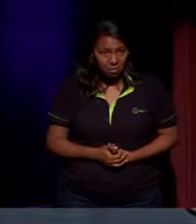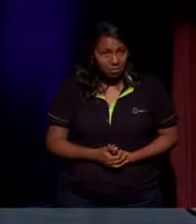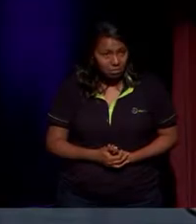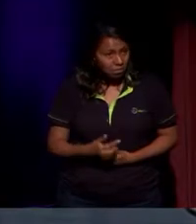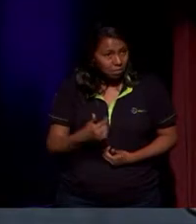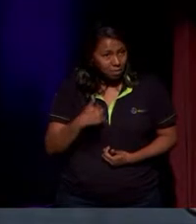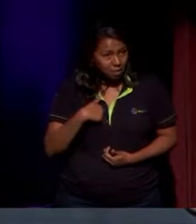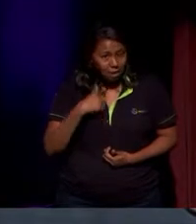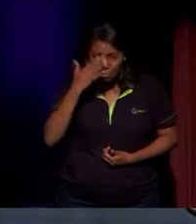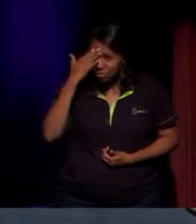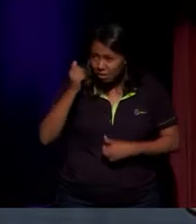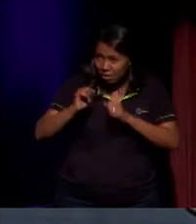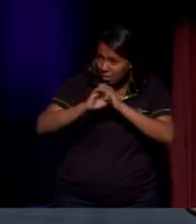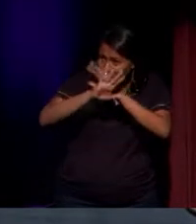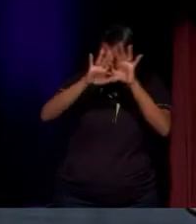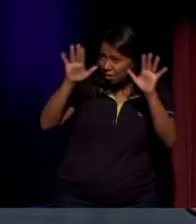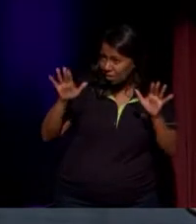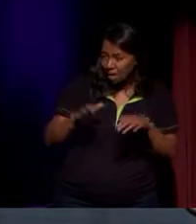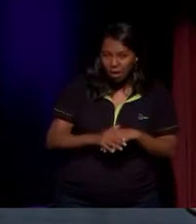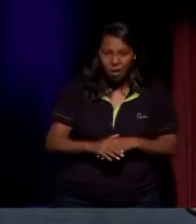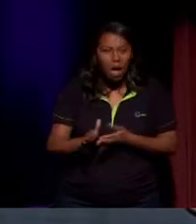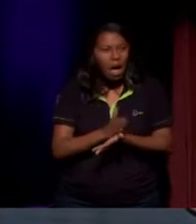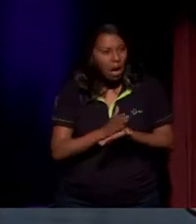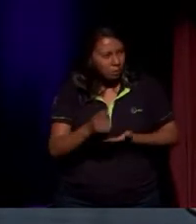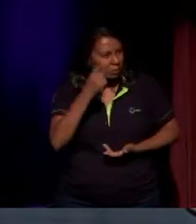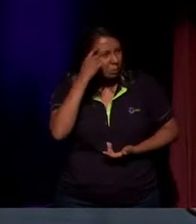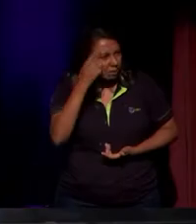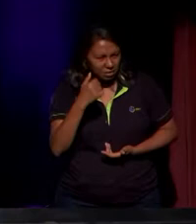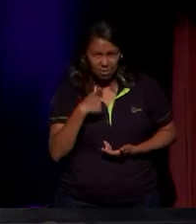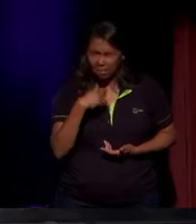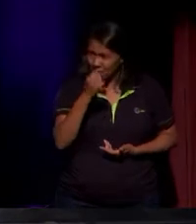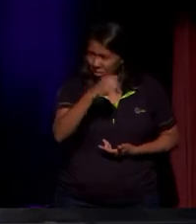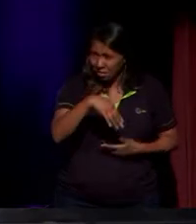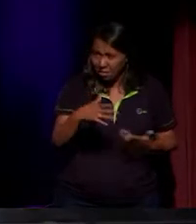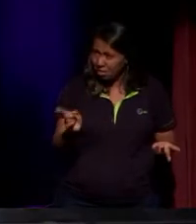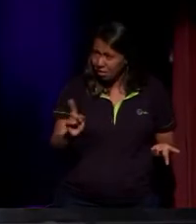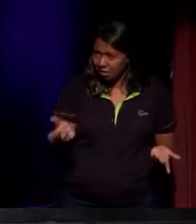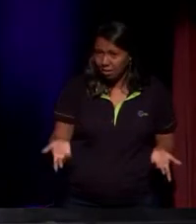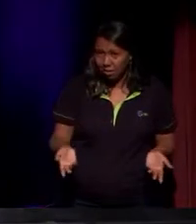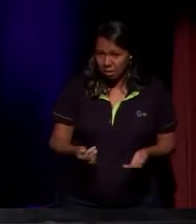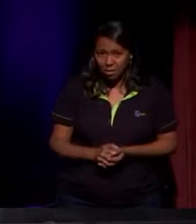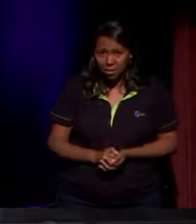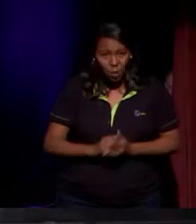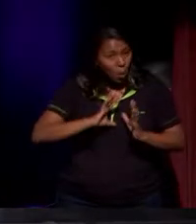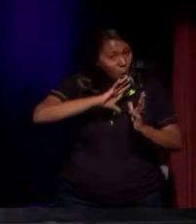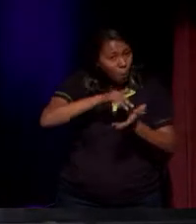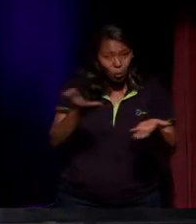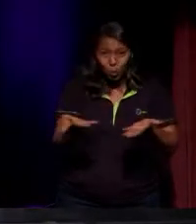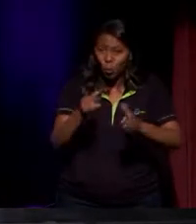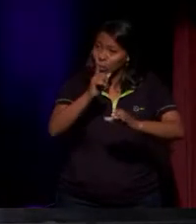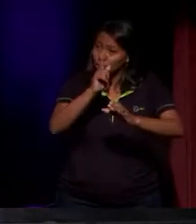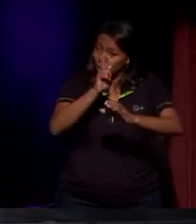there are still those who have this image of us, despite the globalized world of the 21st century.